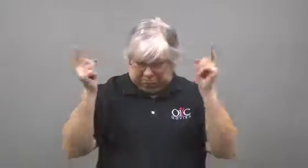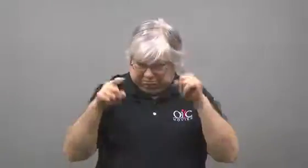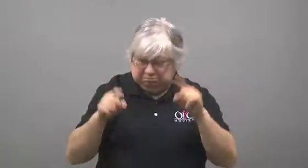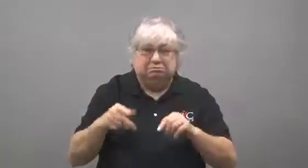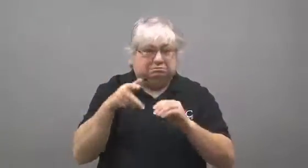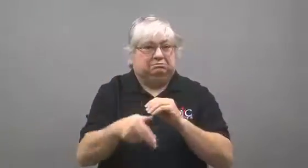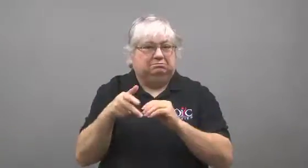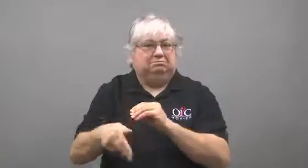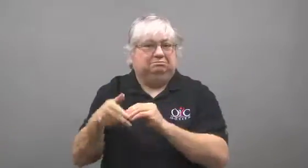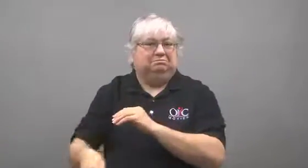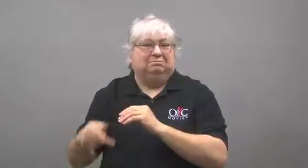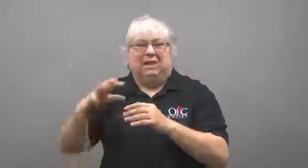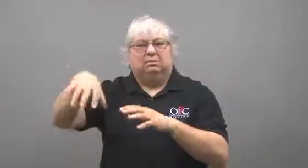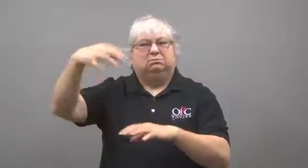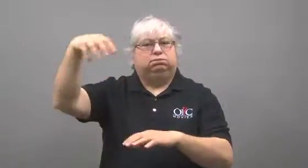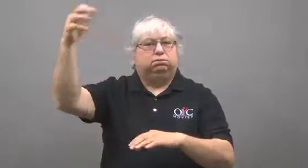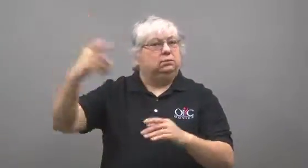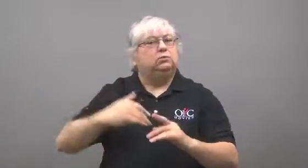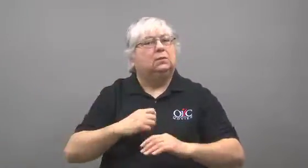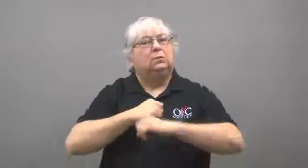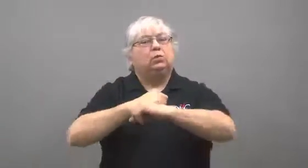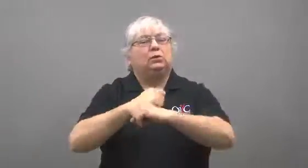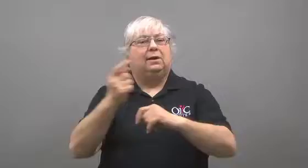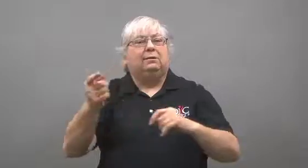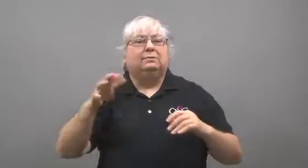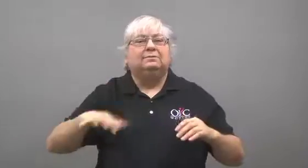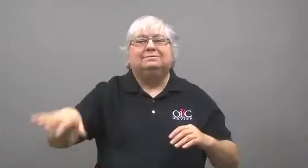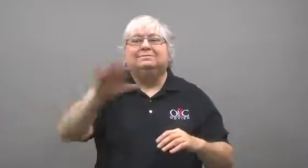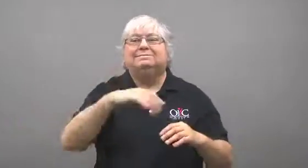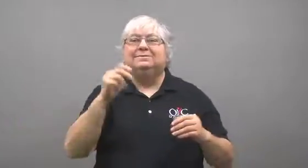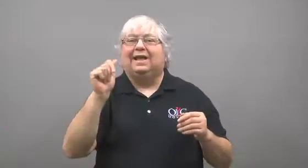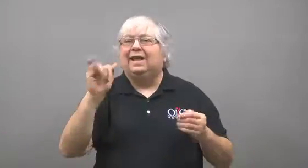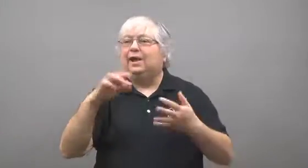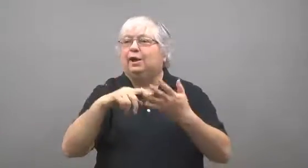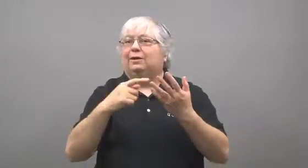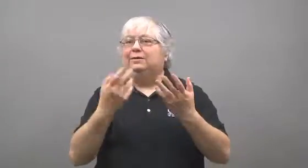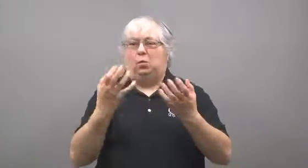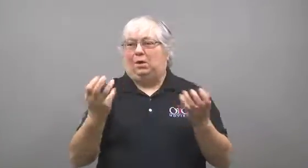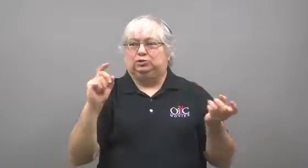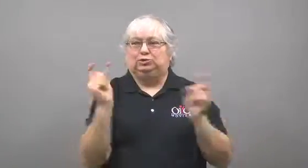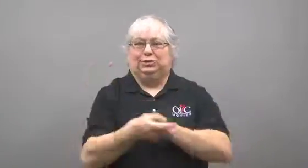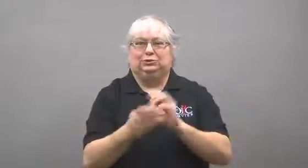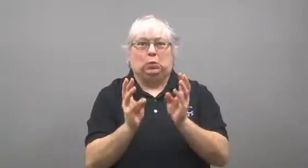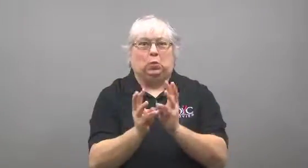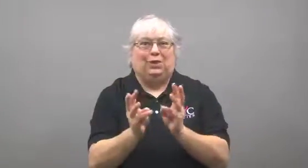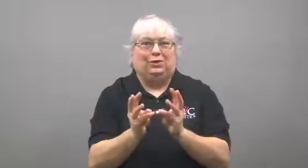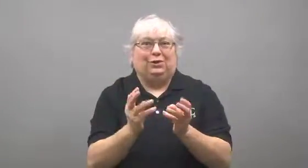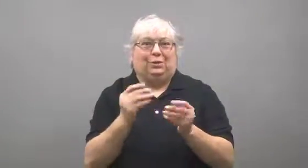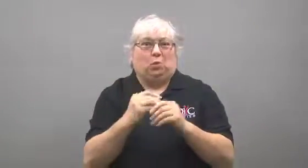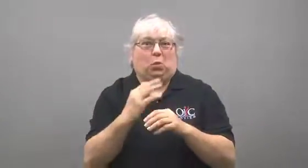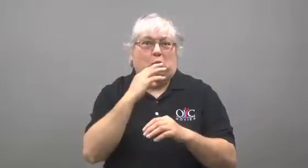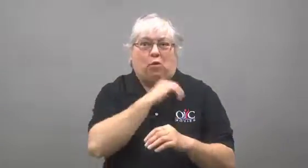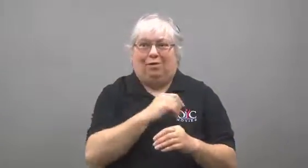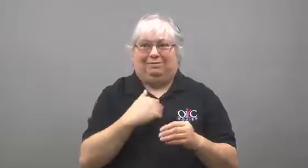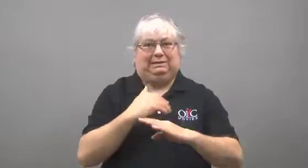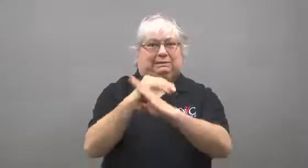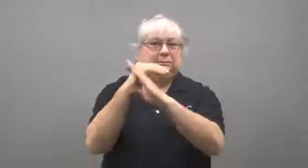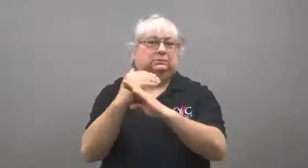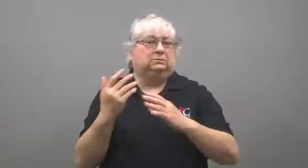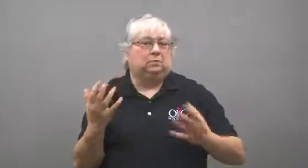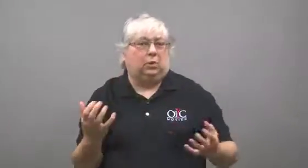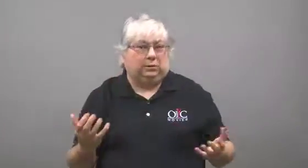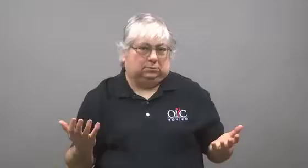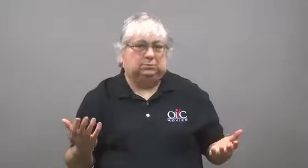This agreement was to reduce emissions to protect the environment and stop climate change.